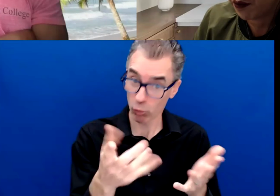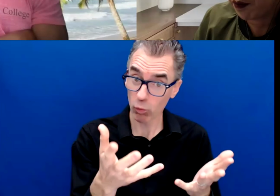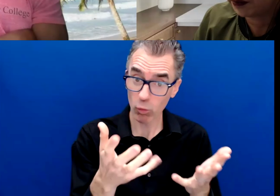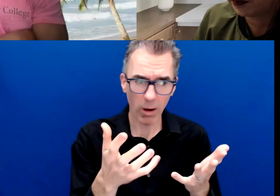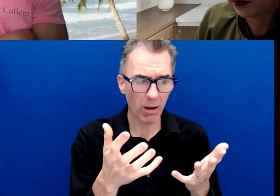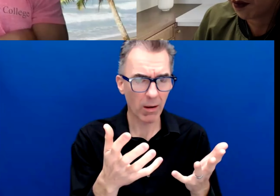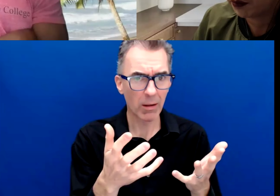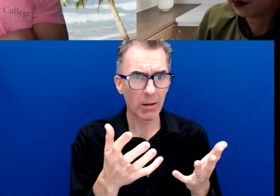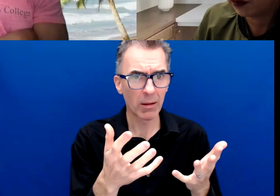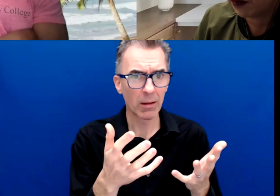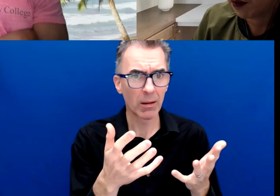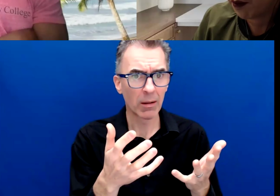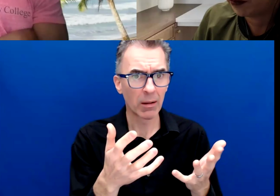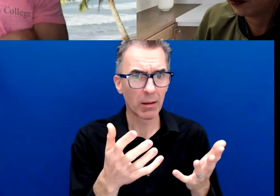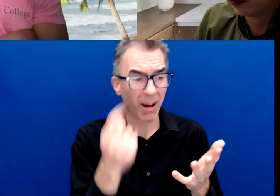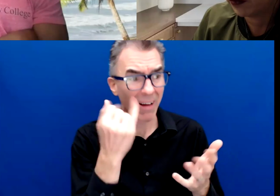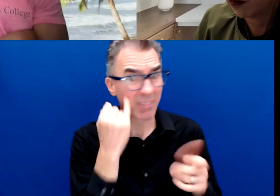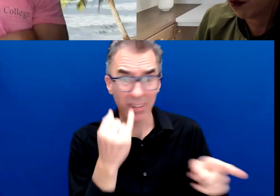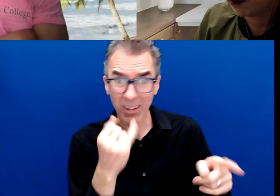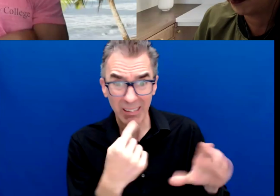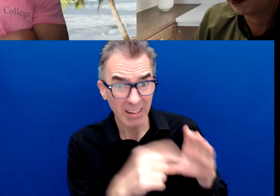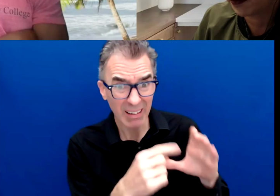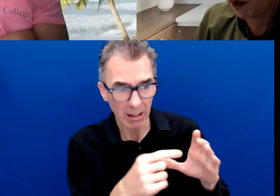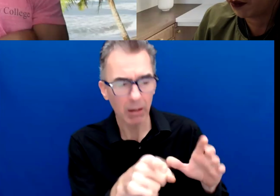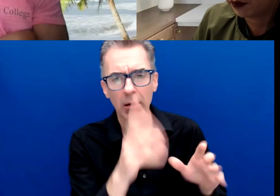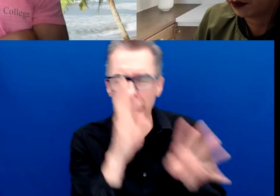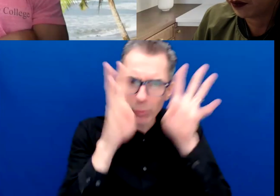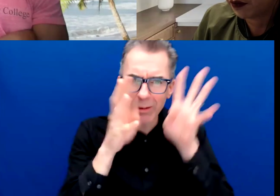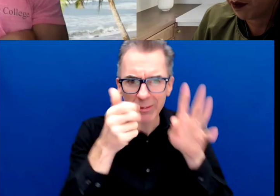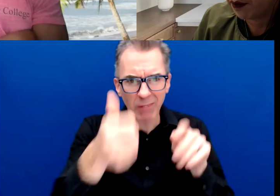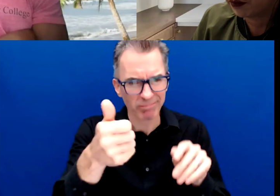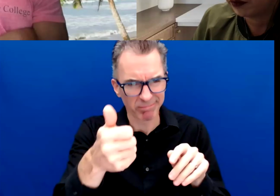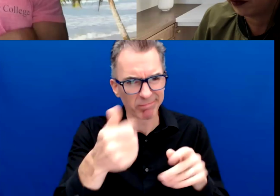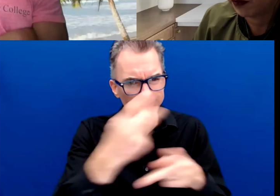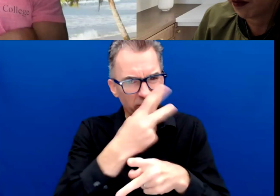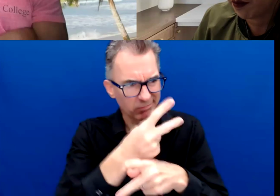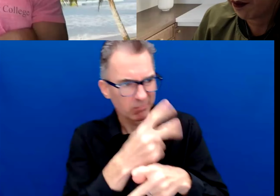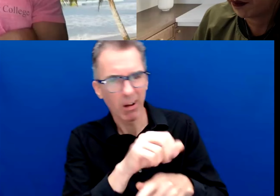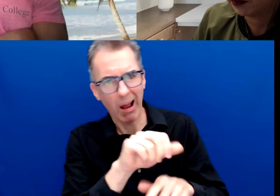to make sure the student receive those kudos outside of just the emails. We're only going to be